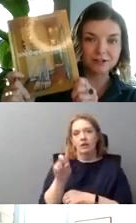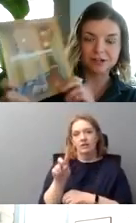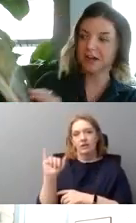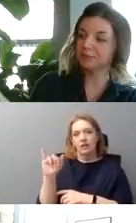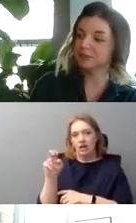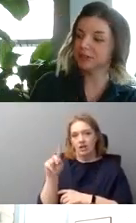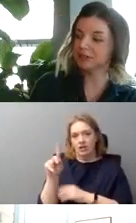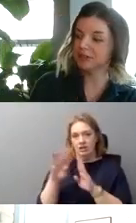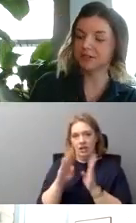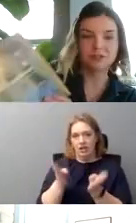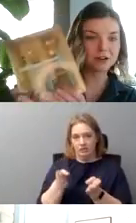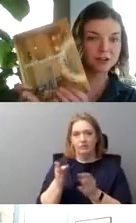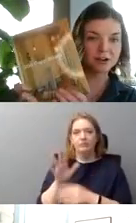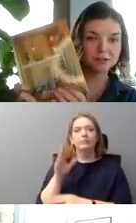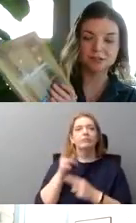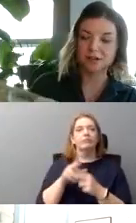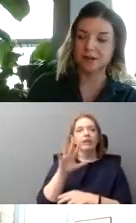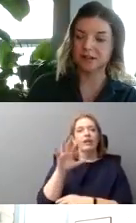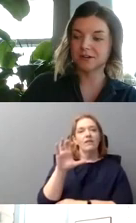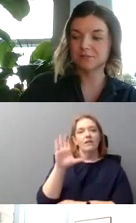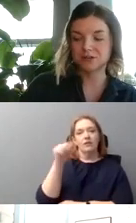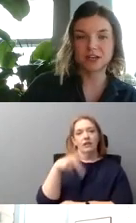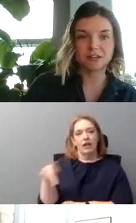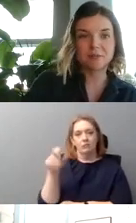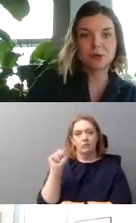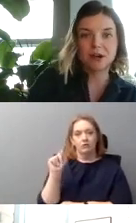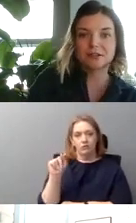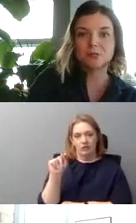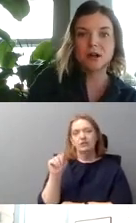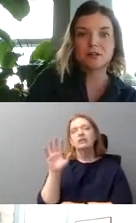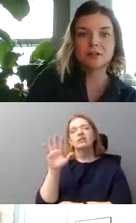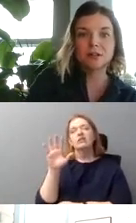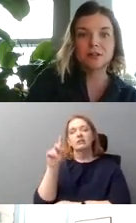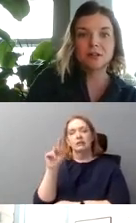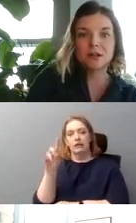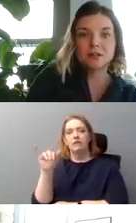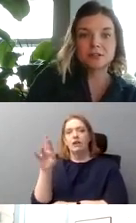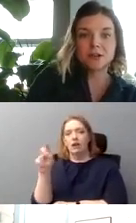500 Capp Street: The David Ireland House. I highly recommend checking that book out as well. So,